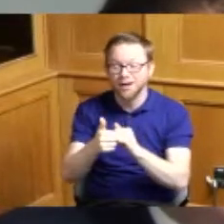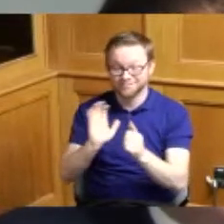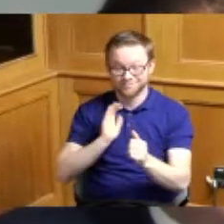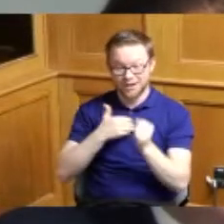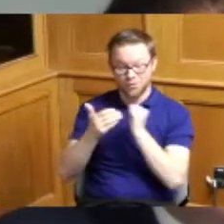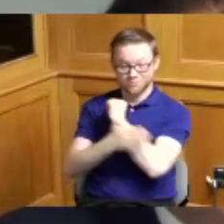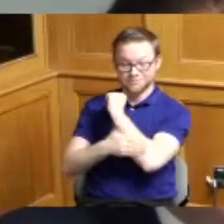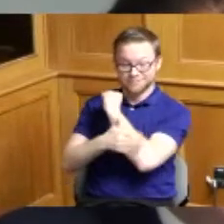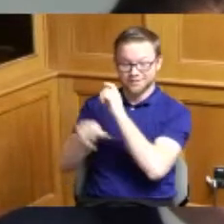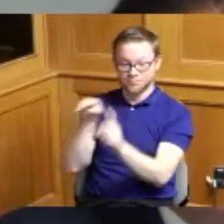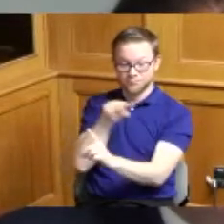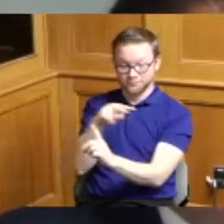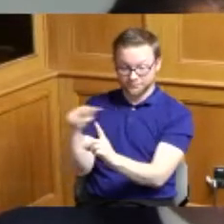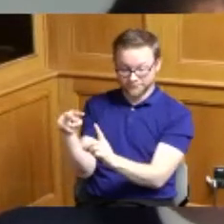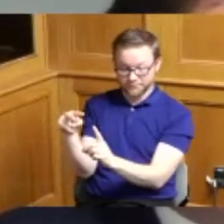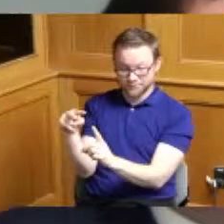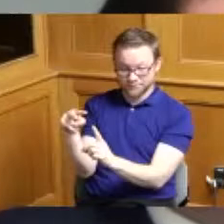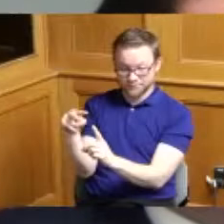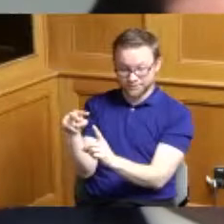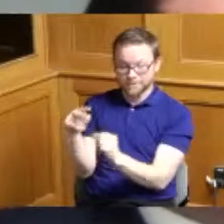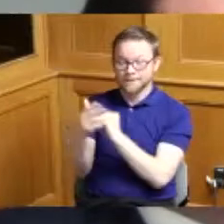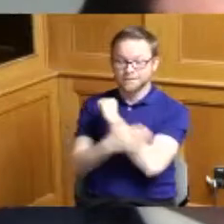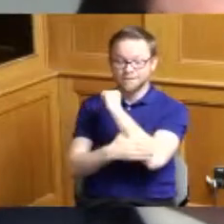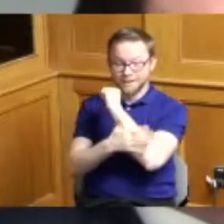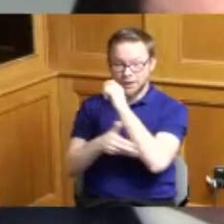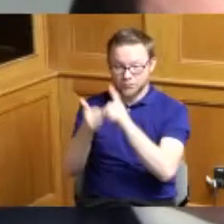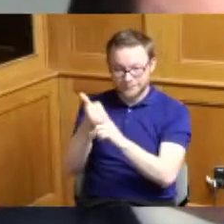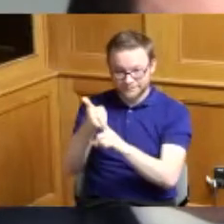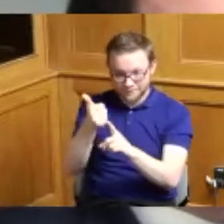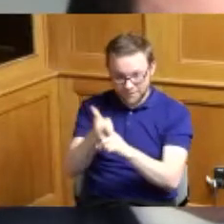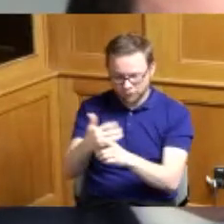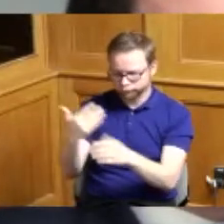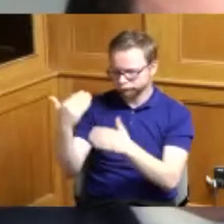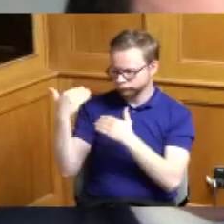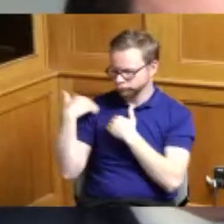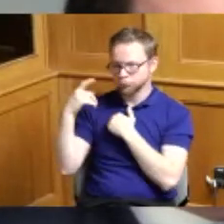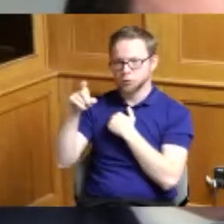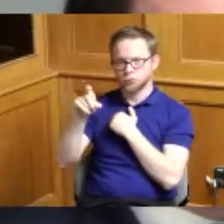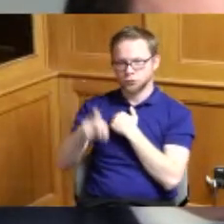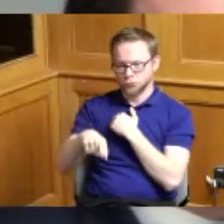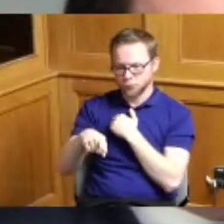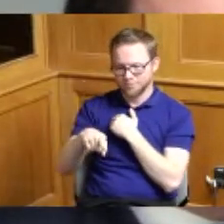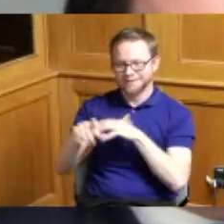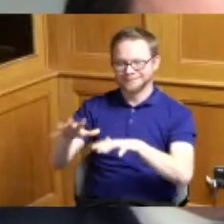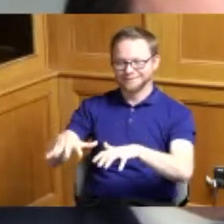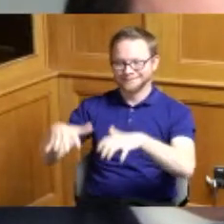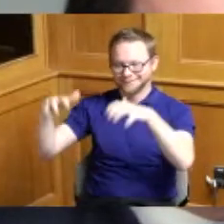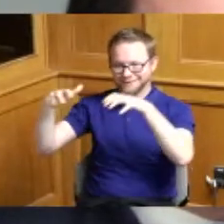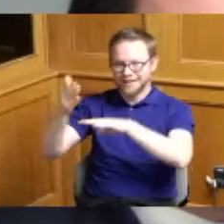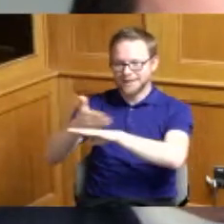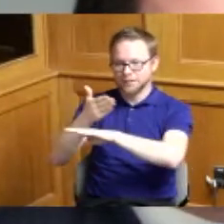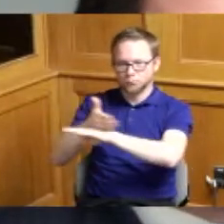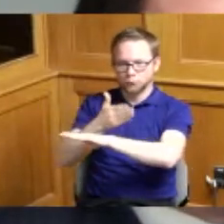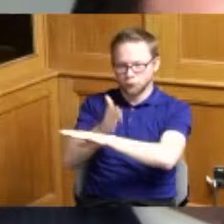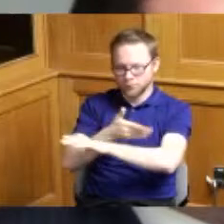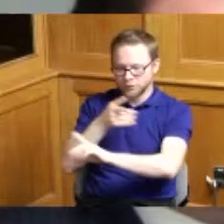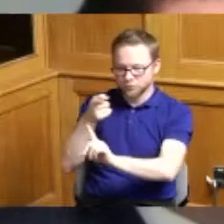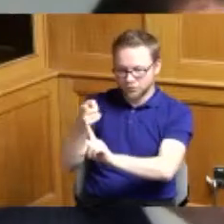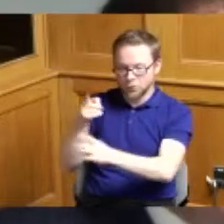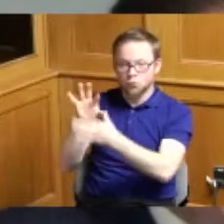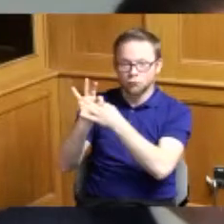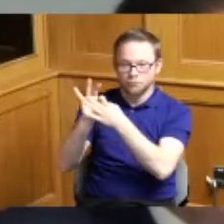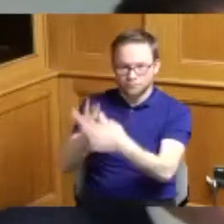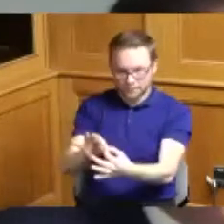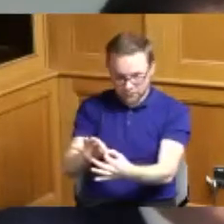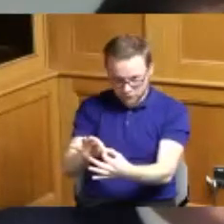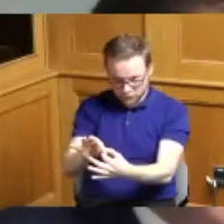that the county should bear the costs for those stadium expenses that are associated with its with